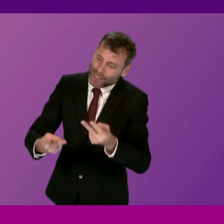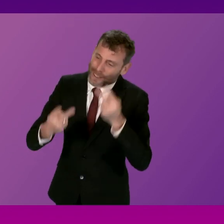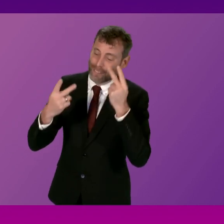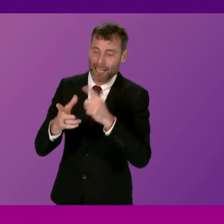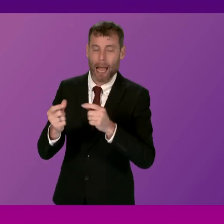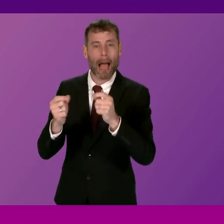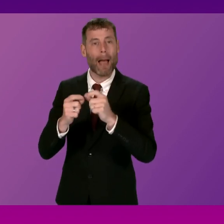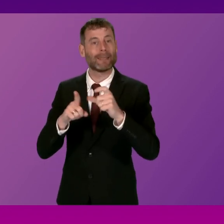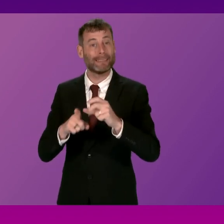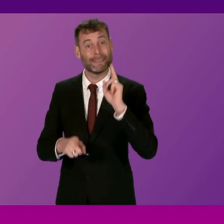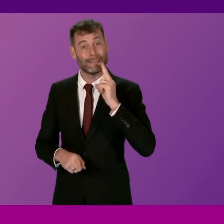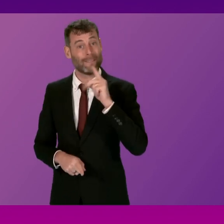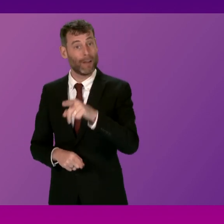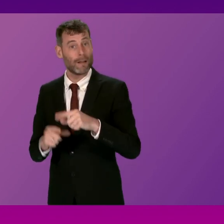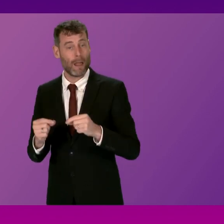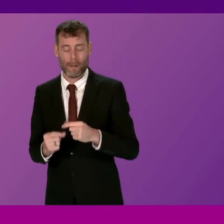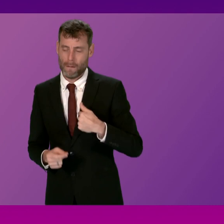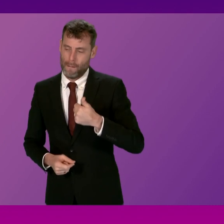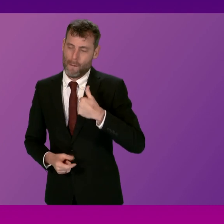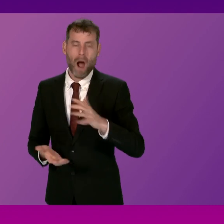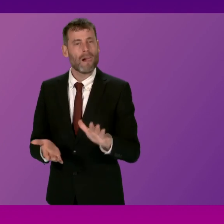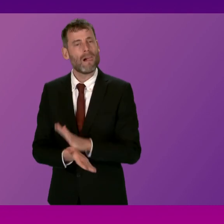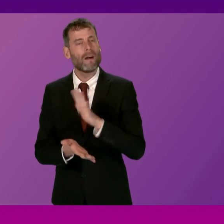I particularly loved meeting deaf Santa there one year as a wee girl.